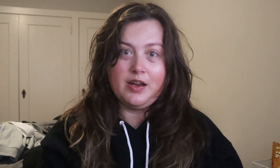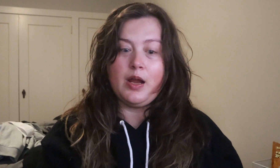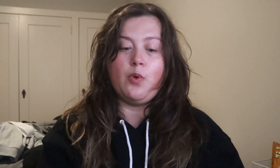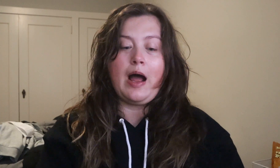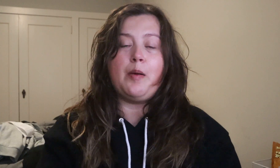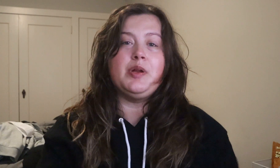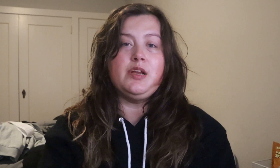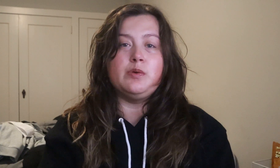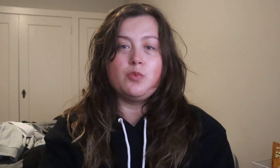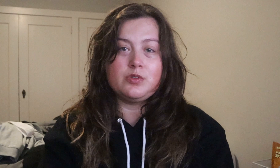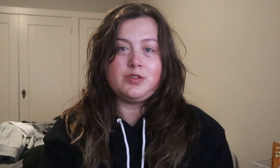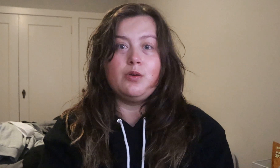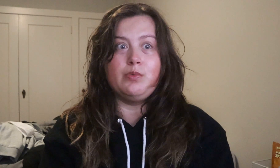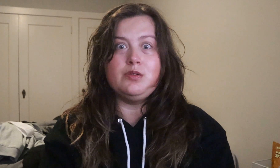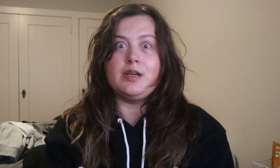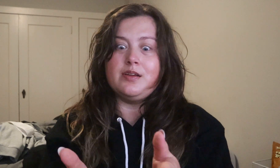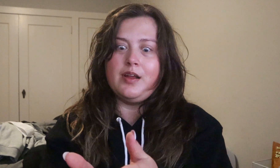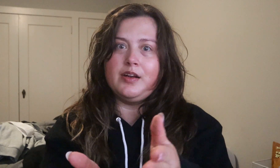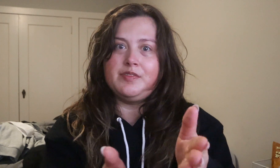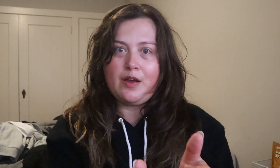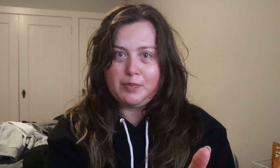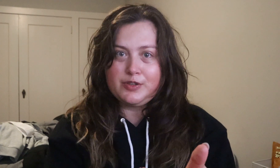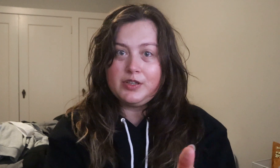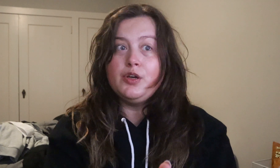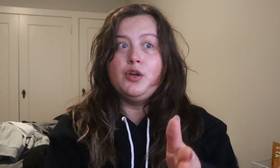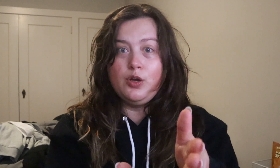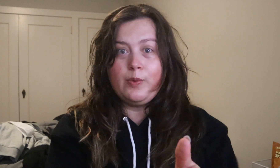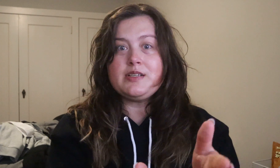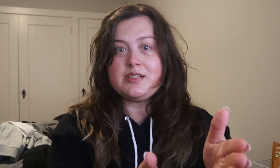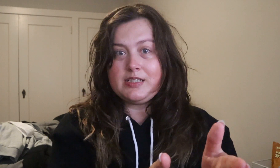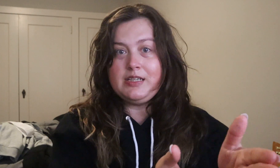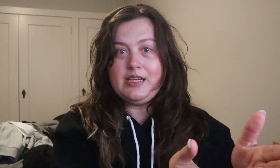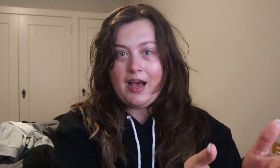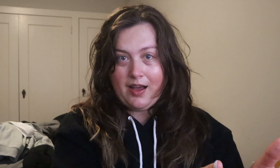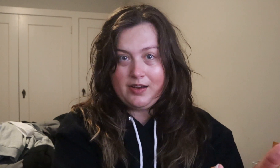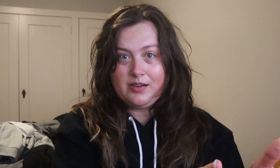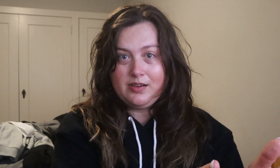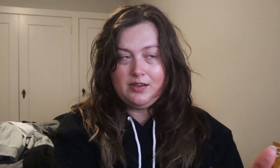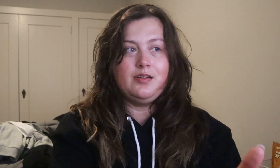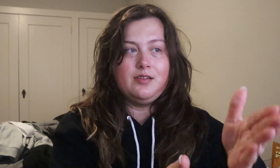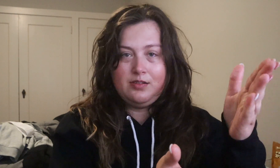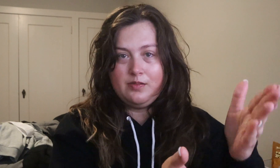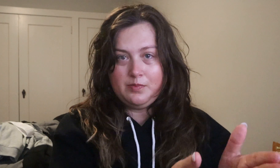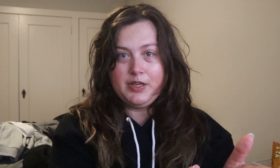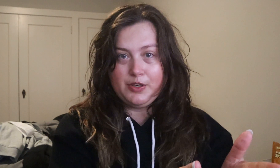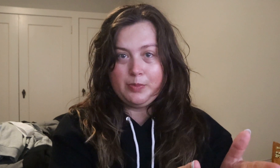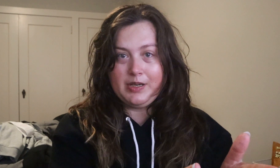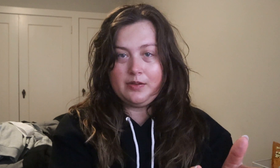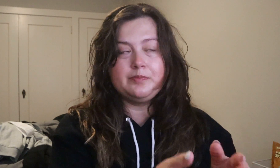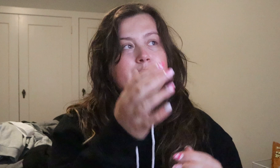and they will happen even more so when you get a native deaf person who is a CDI interpreting.